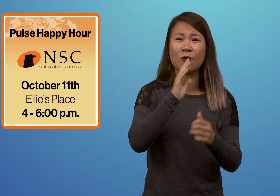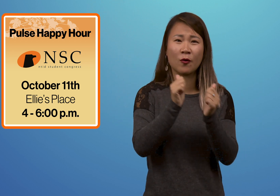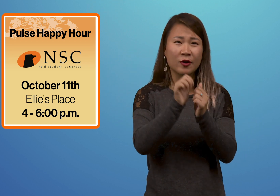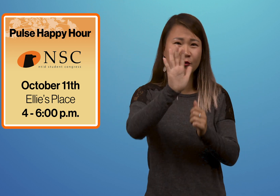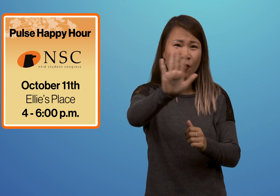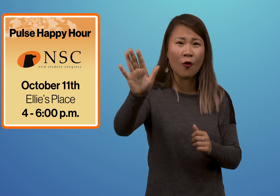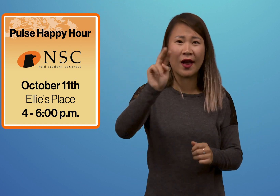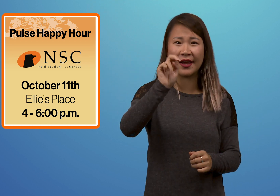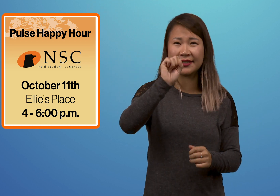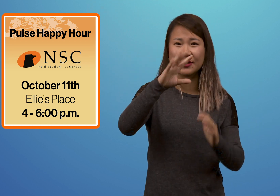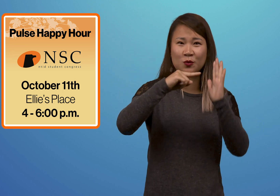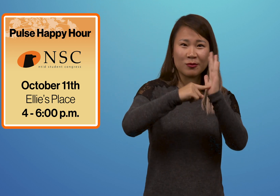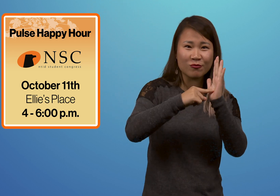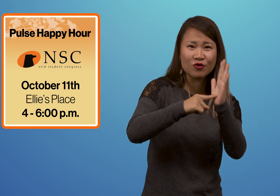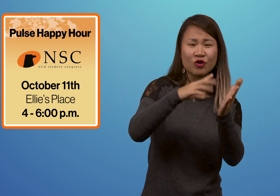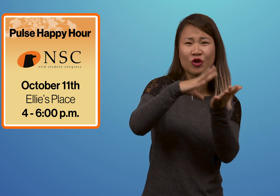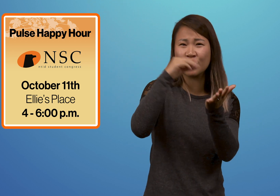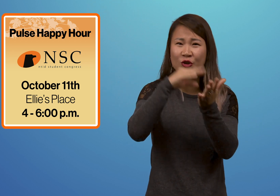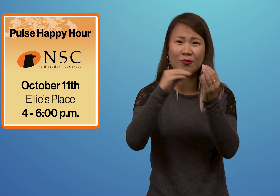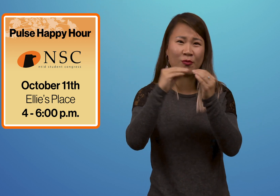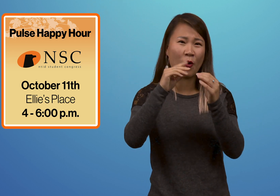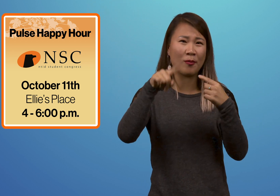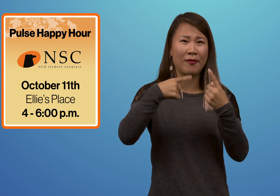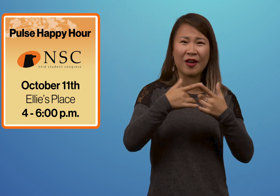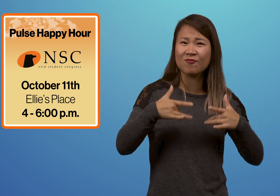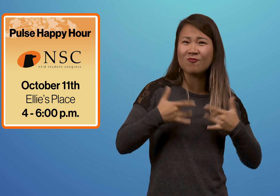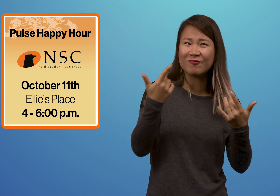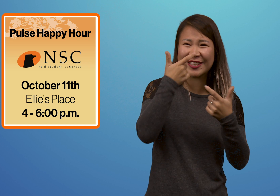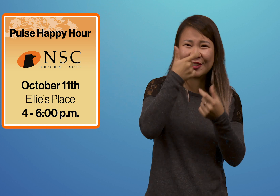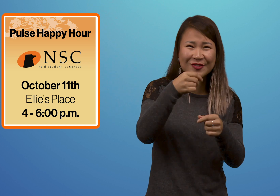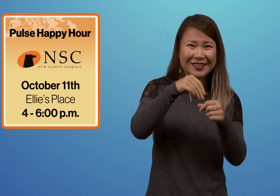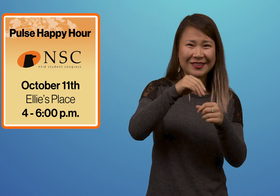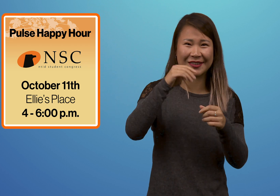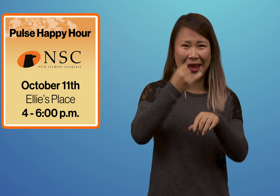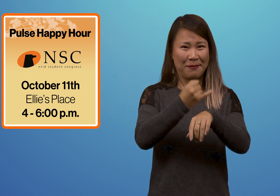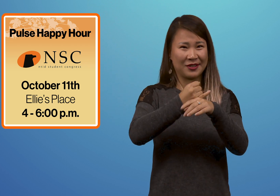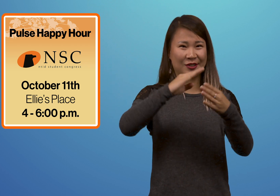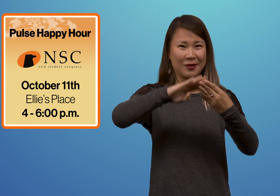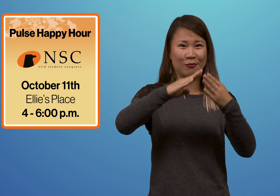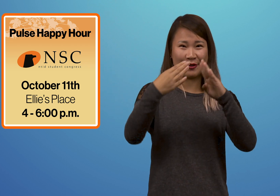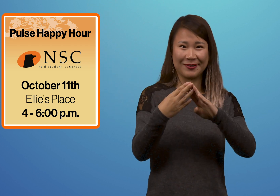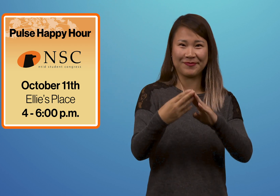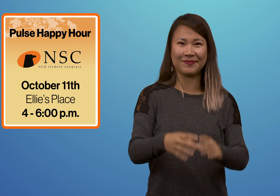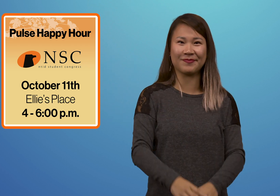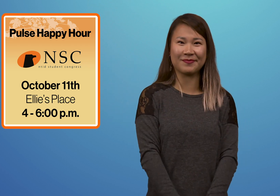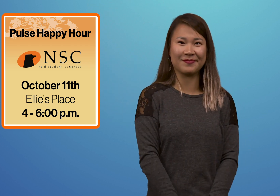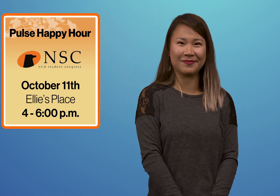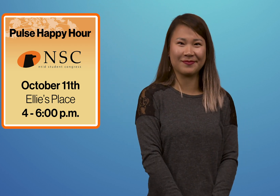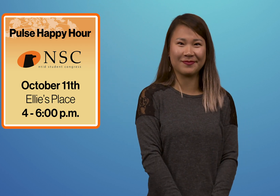Come hang out, talk to your NSC representatives, and learn more about what the campus community is interested in!